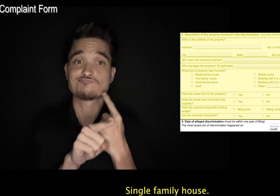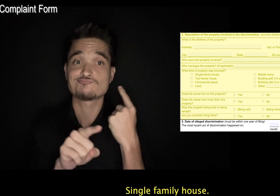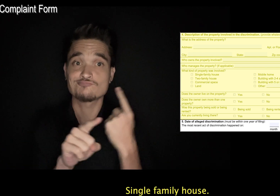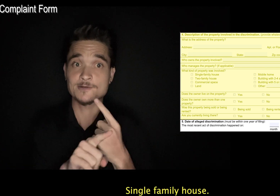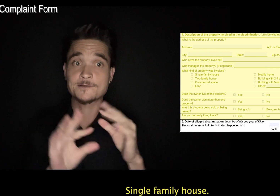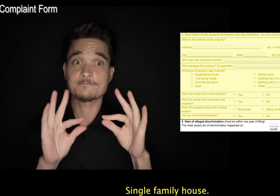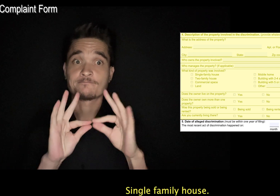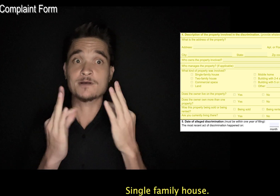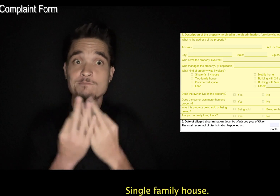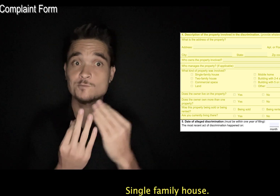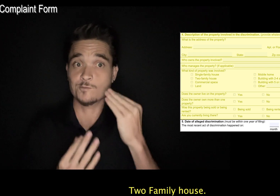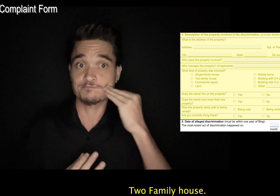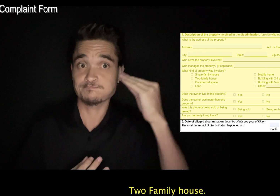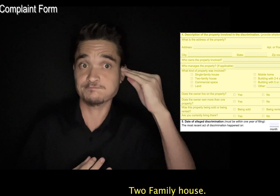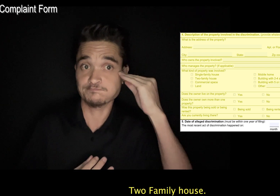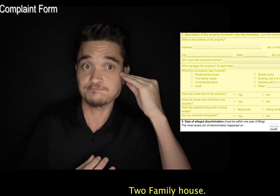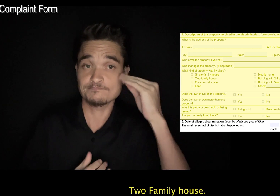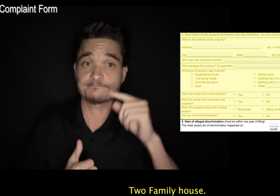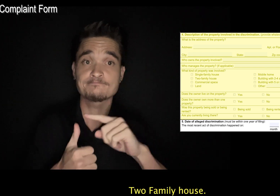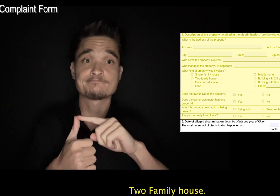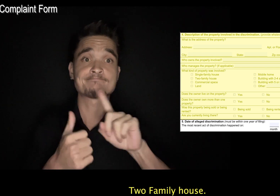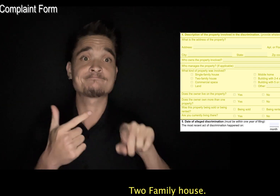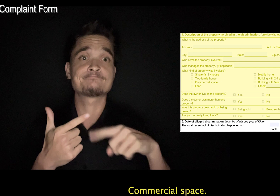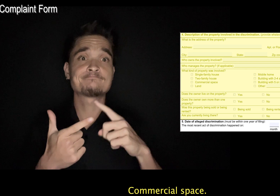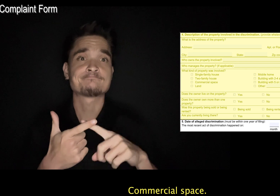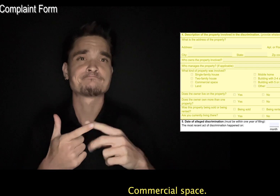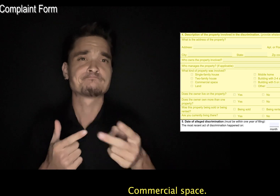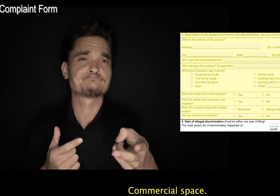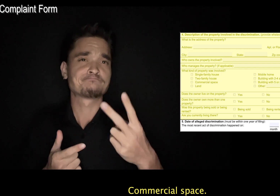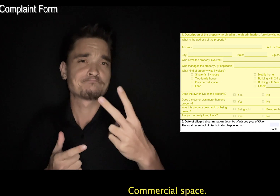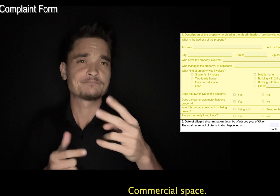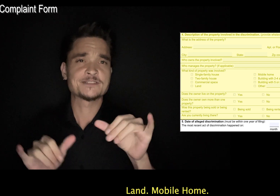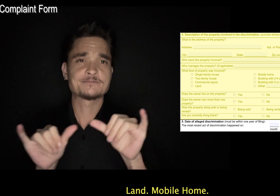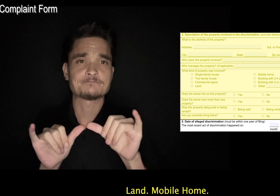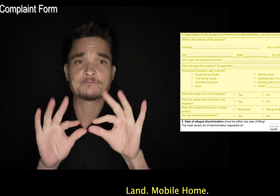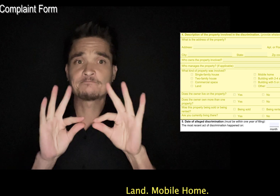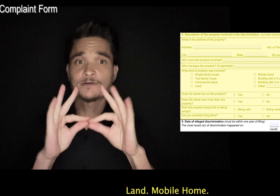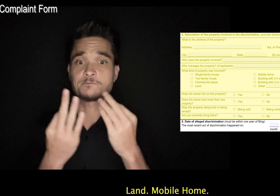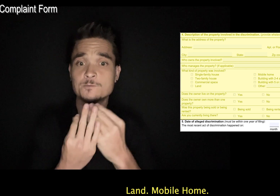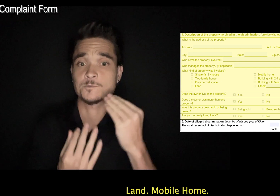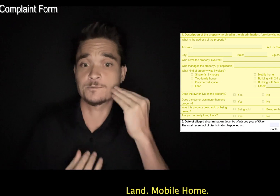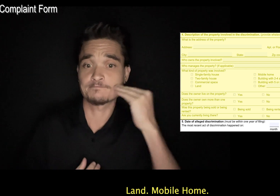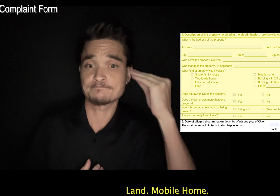Single family house. Two Family house. Commercial space. Land. Mobile Home.